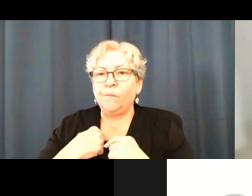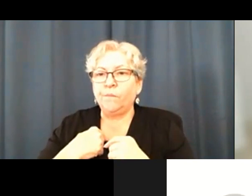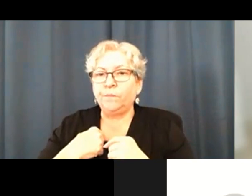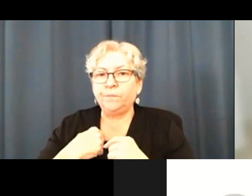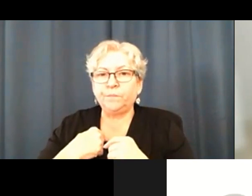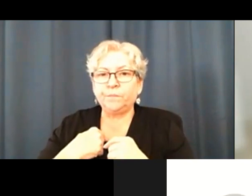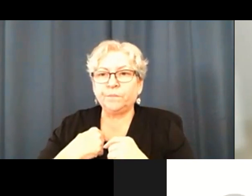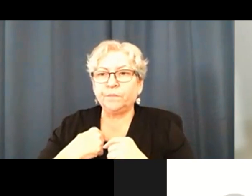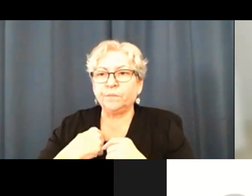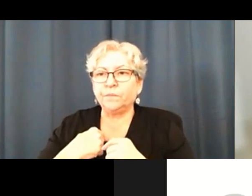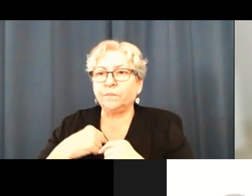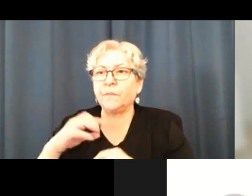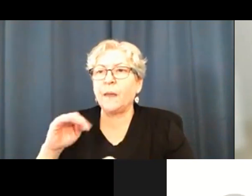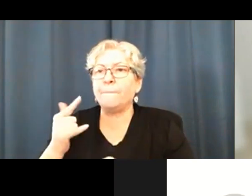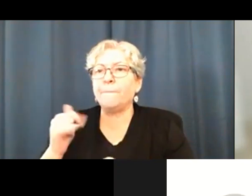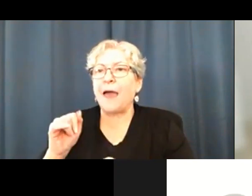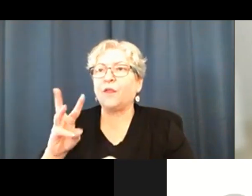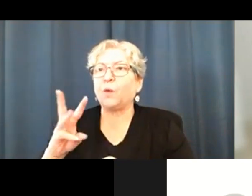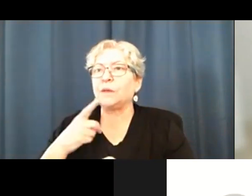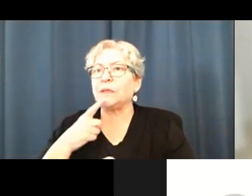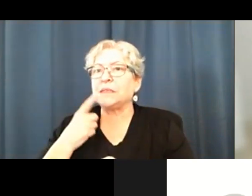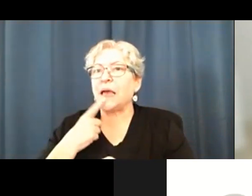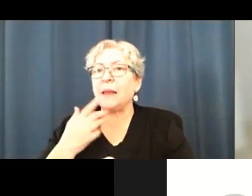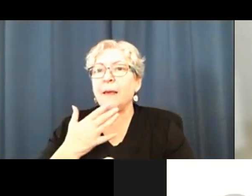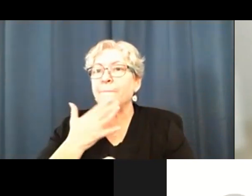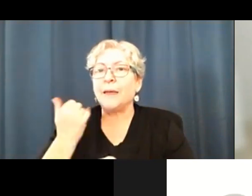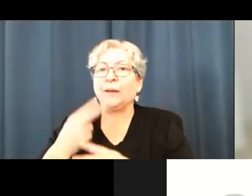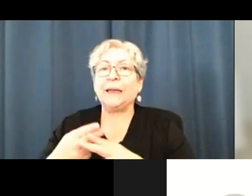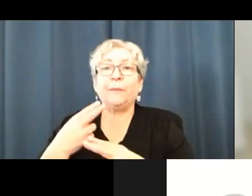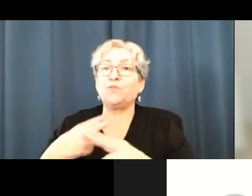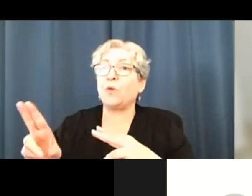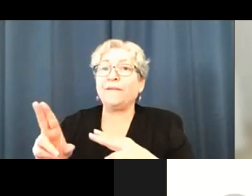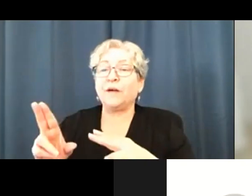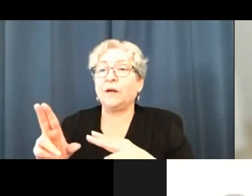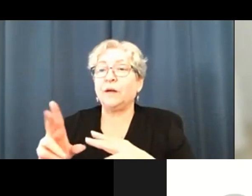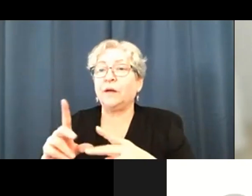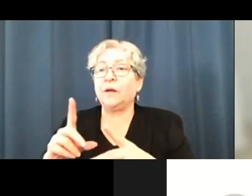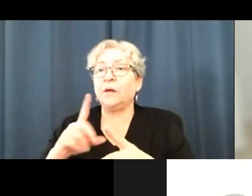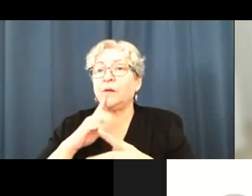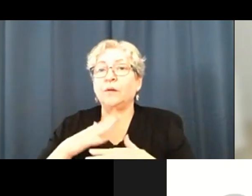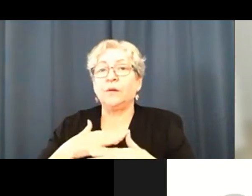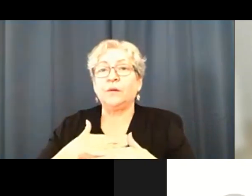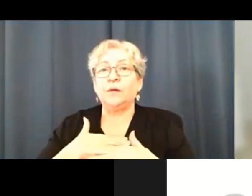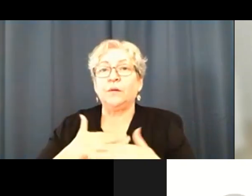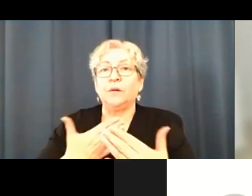[Matthew] I think where we could be the most helpful here with just keeping it brief would be maybe, William, if you wanna give examples of a couple